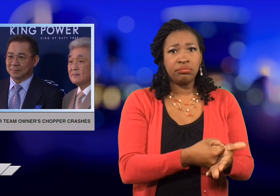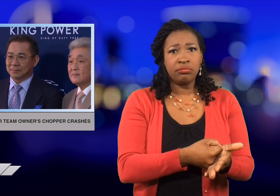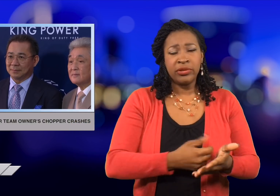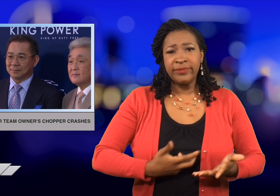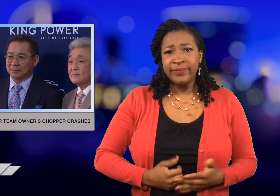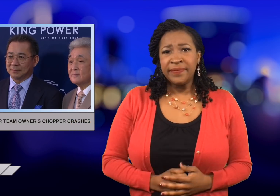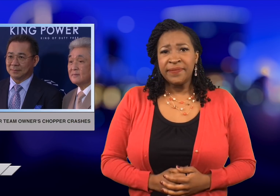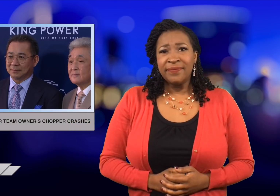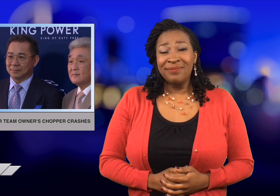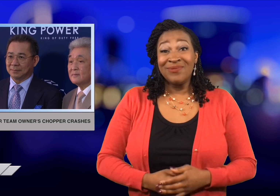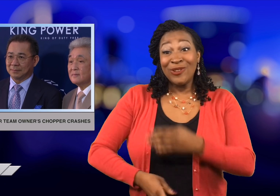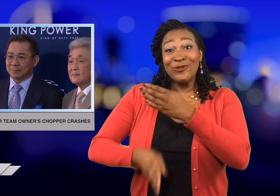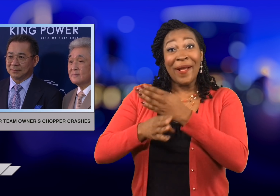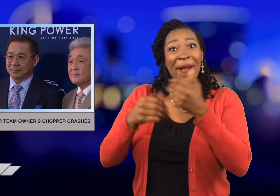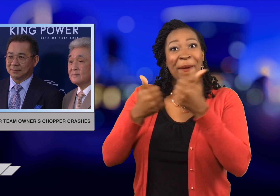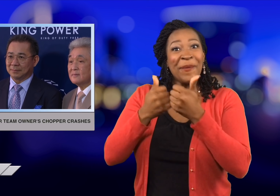and crashing.